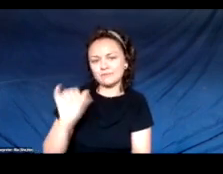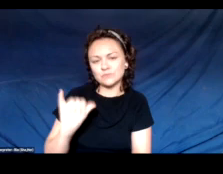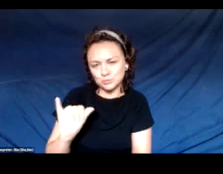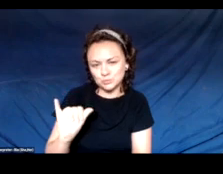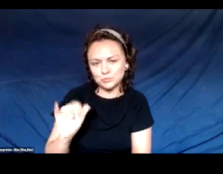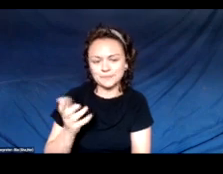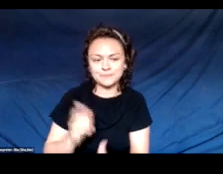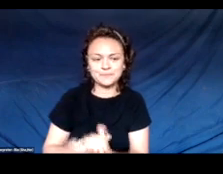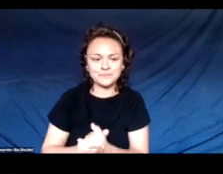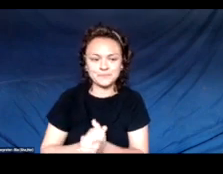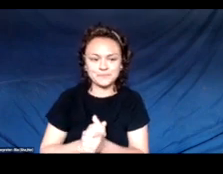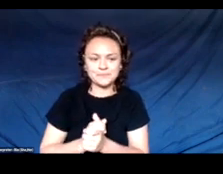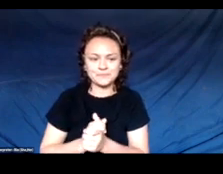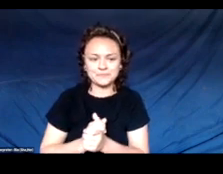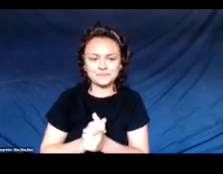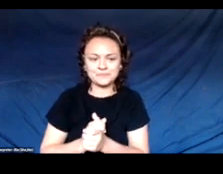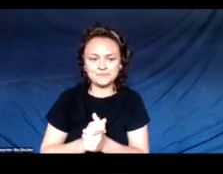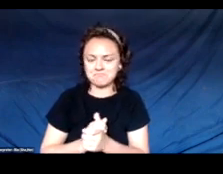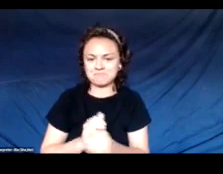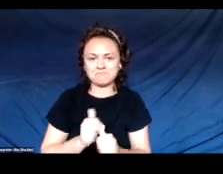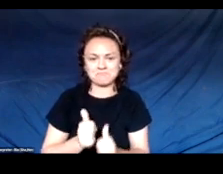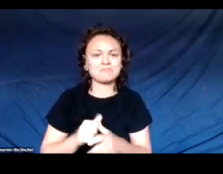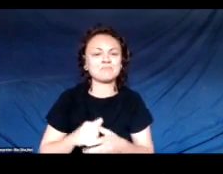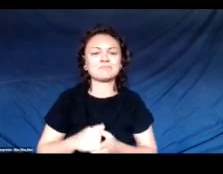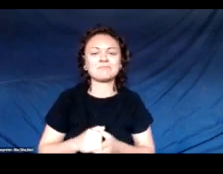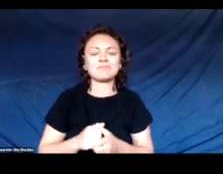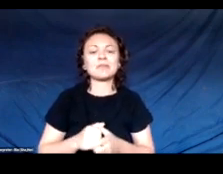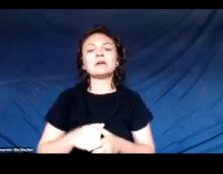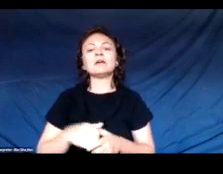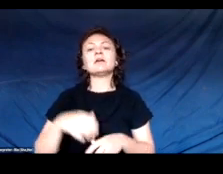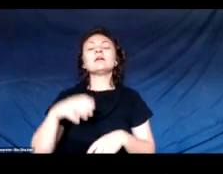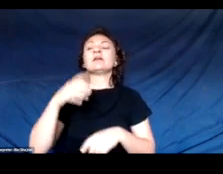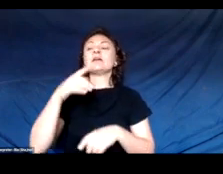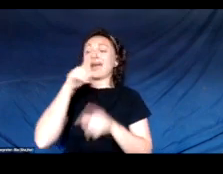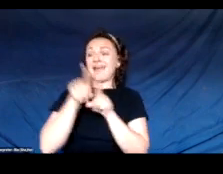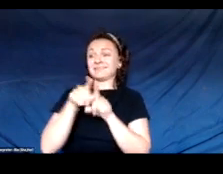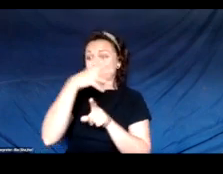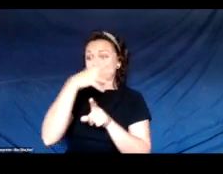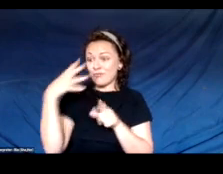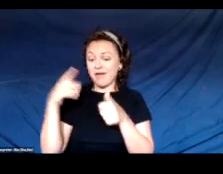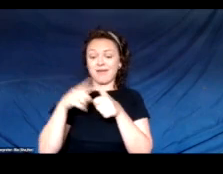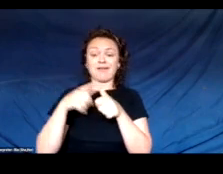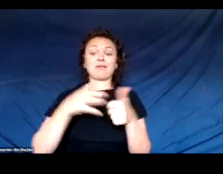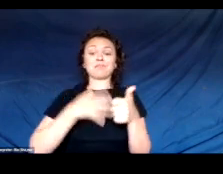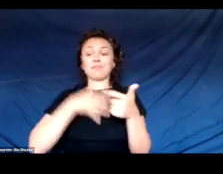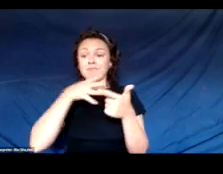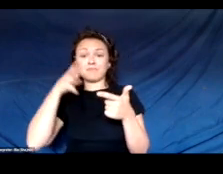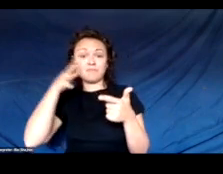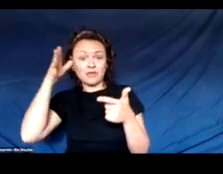I mean, as an immigrant, because my parents and then my husband's parents are all overseas.